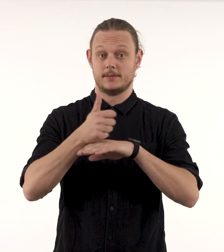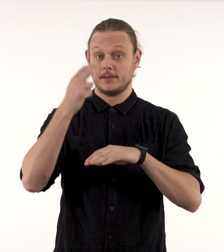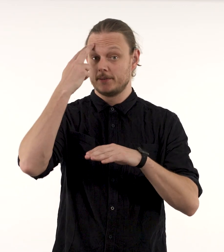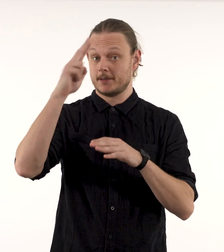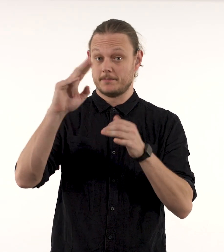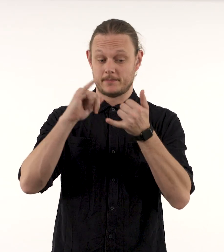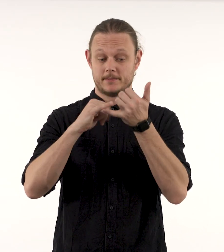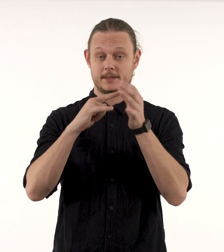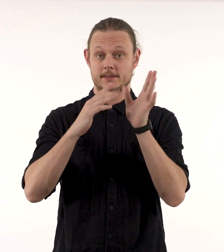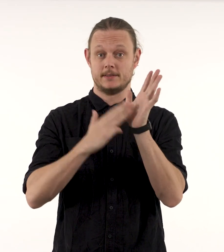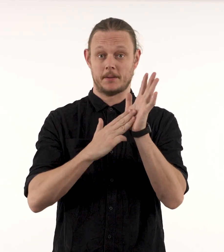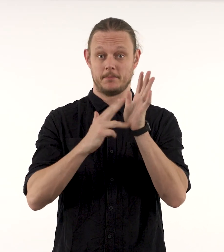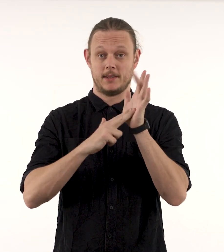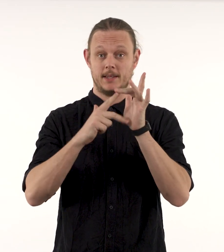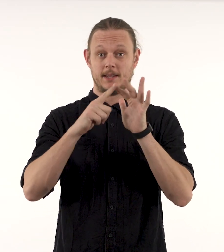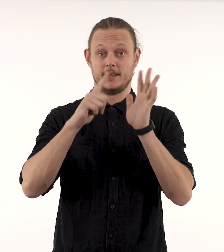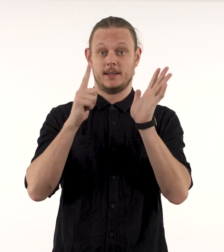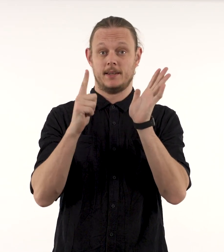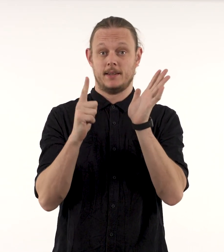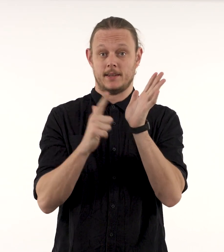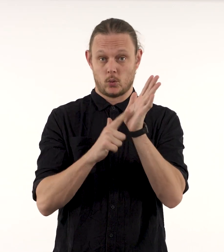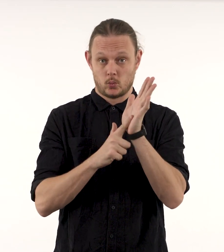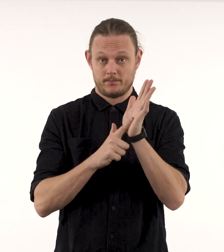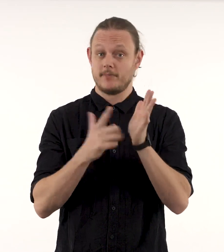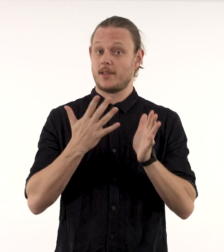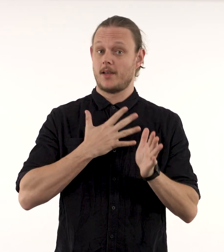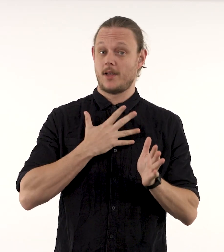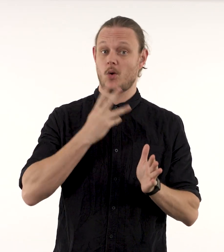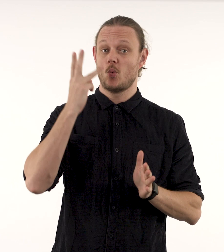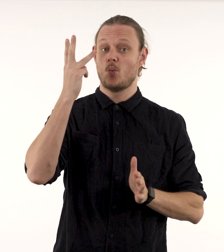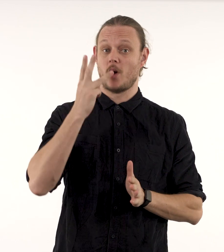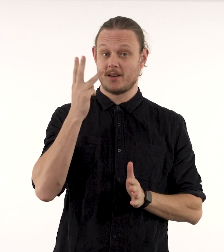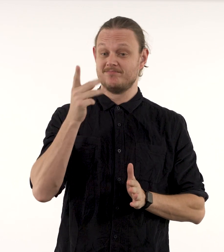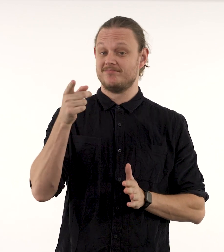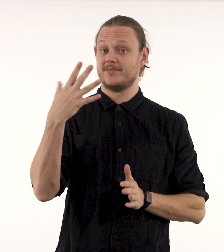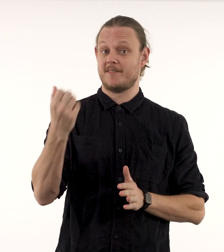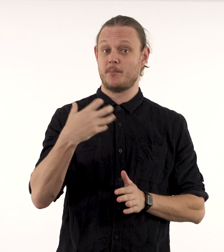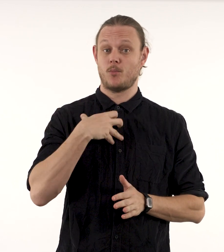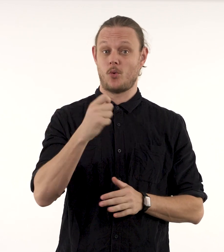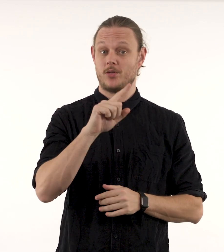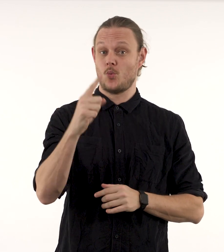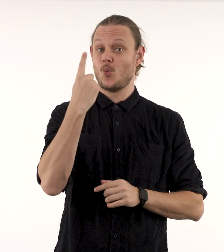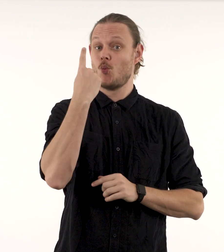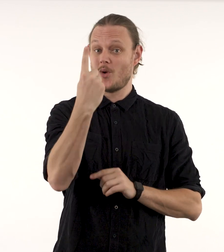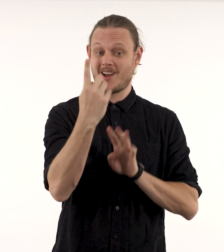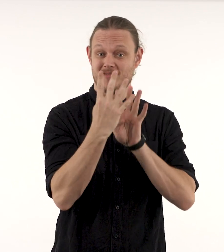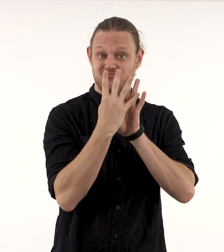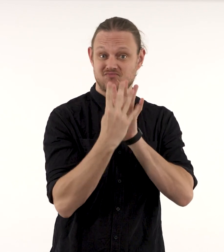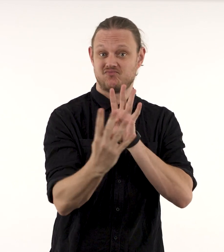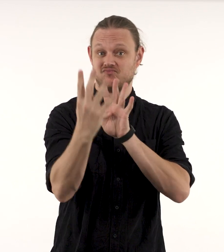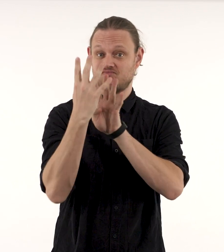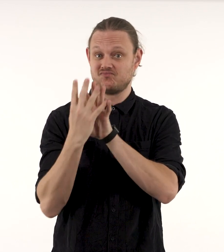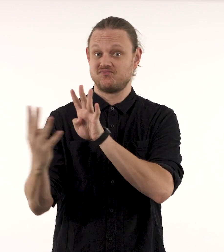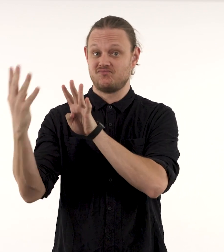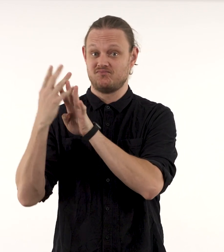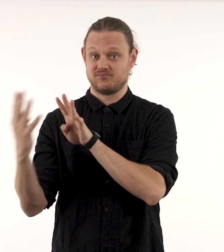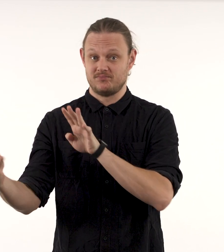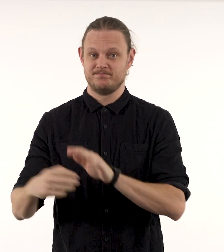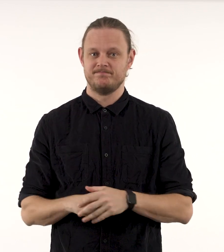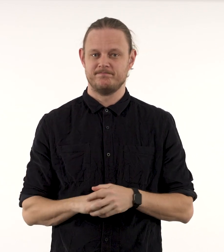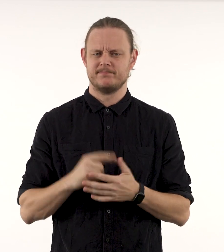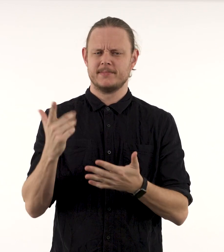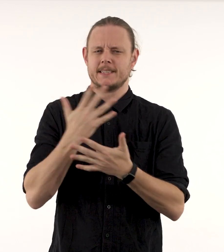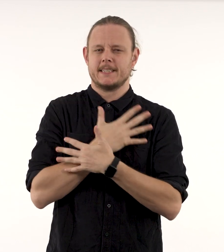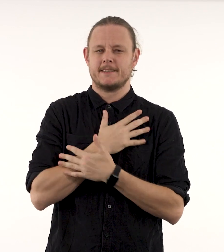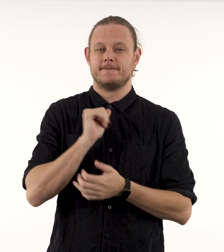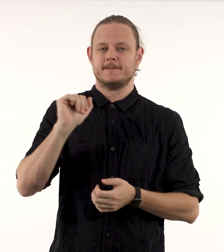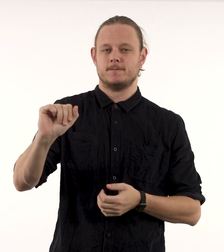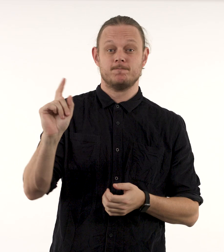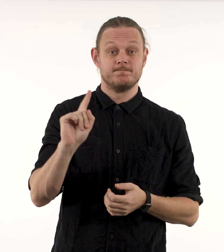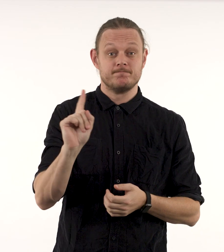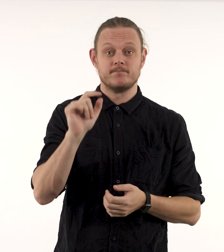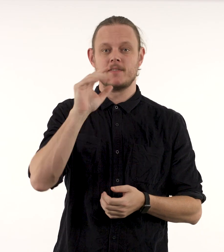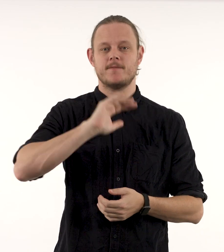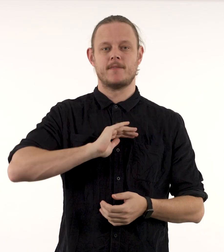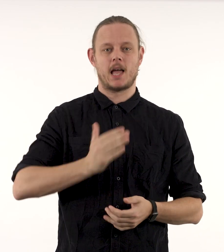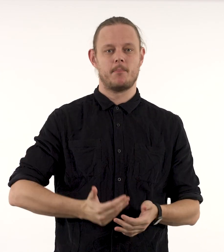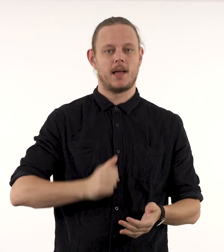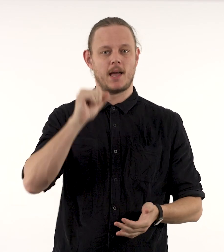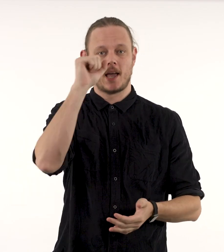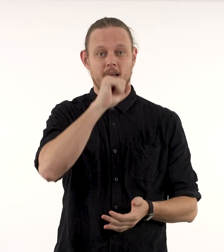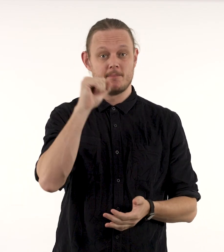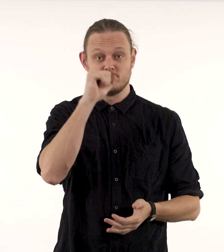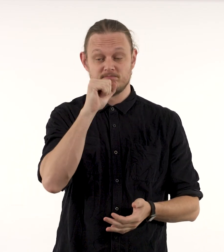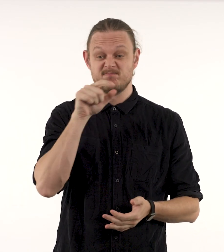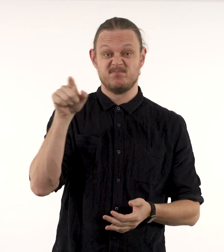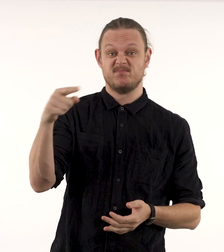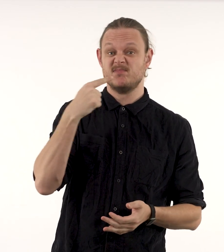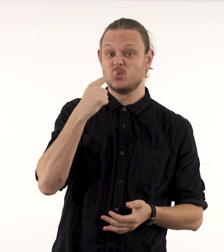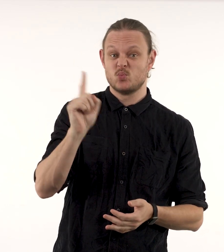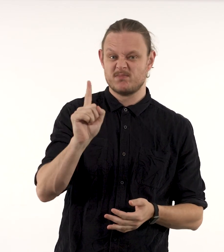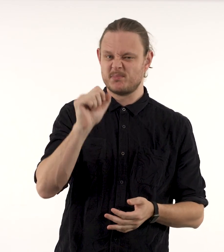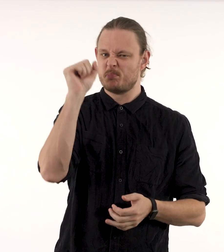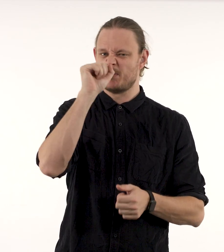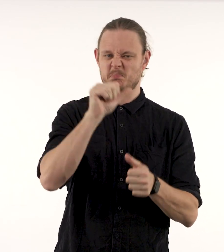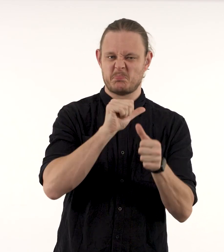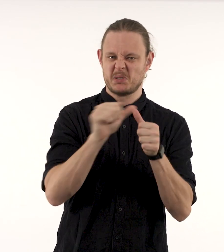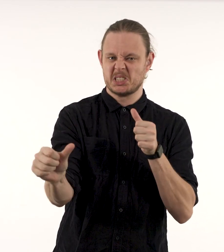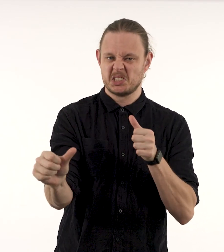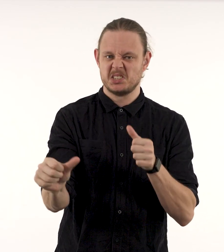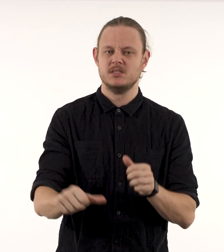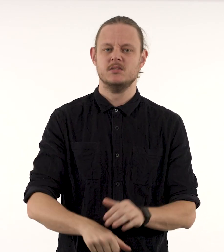Actor Sam Neill likes wine (he has more than one vineyard) and loves his farm animals (pigs are best, according to Neill).